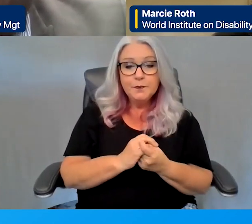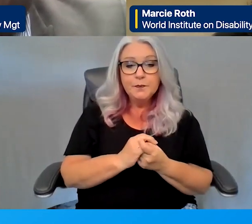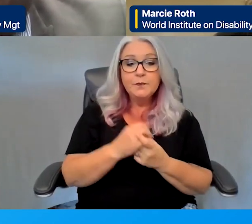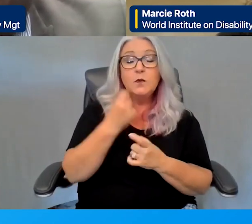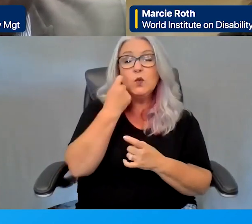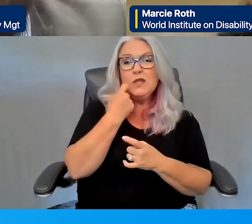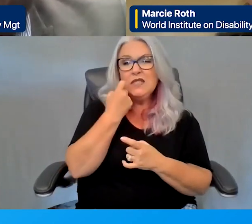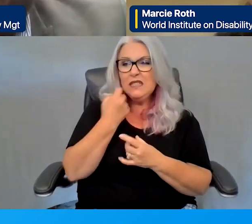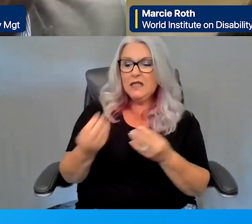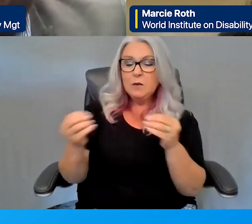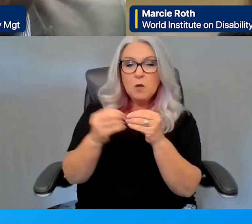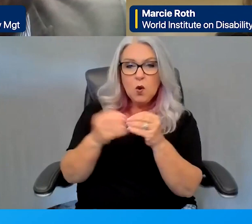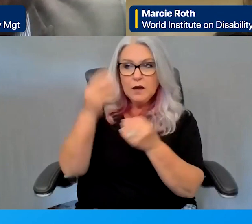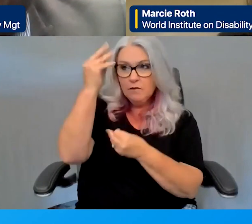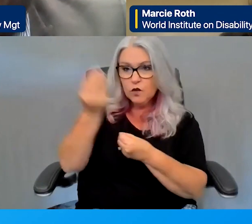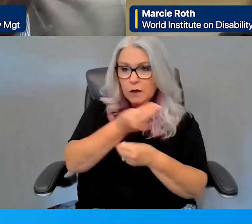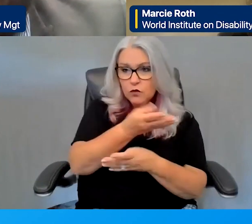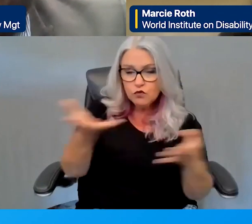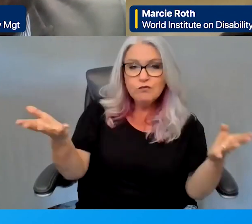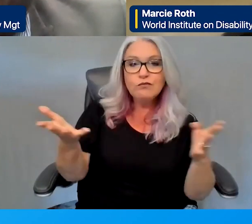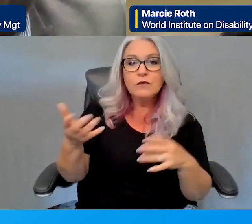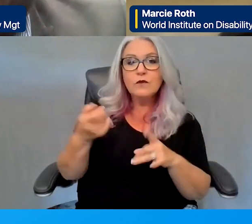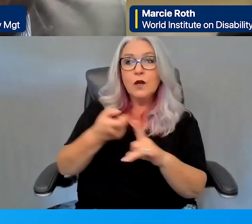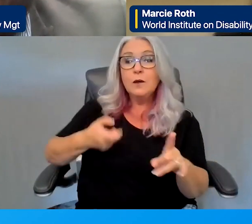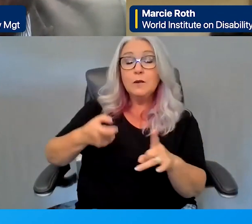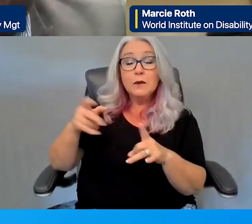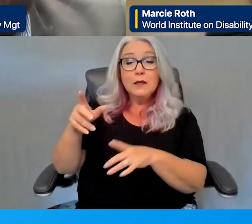Council on disability. I had an opportunity to speak to that